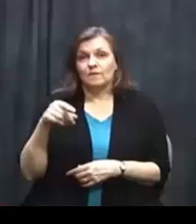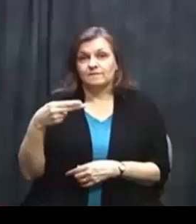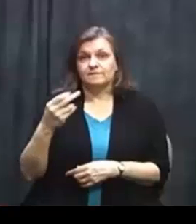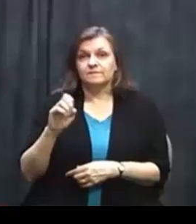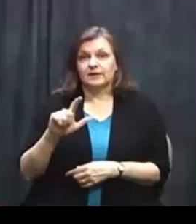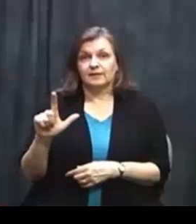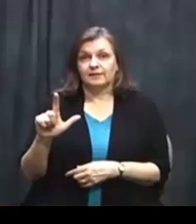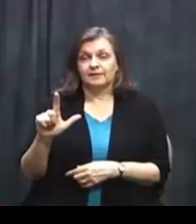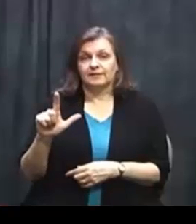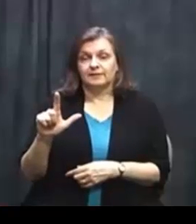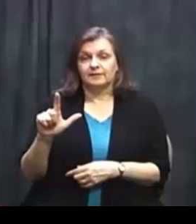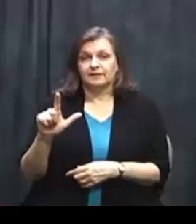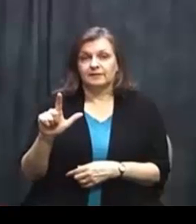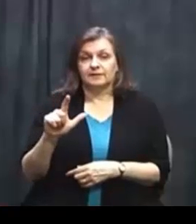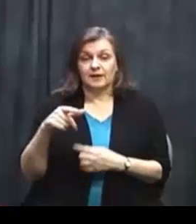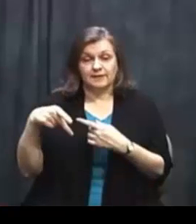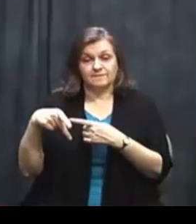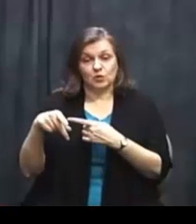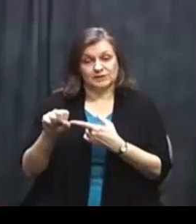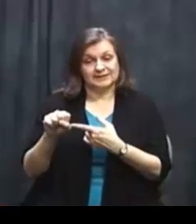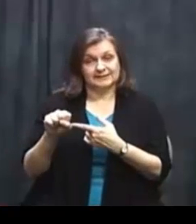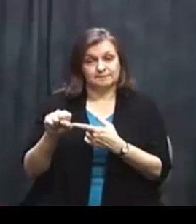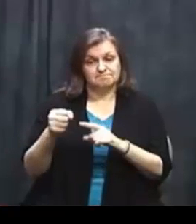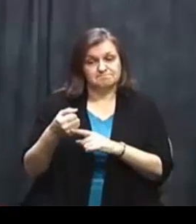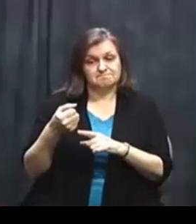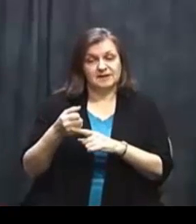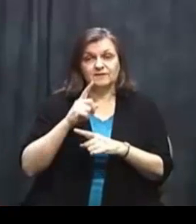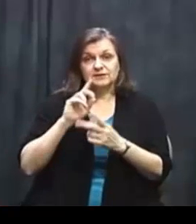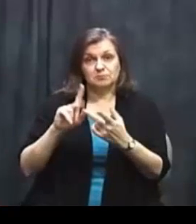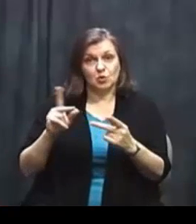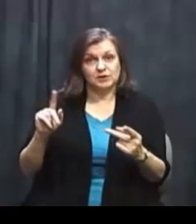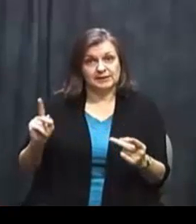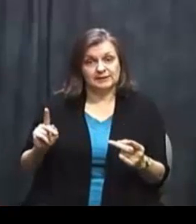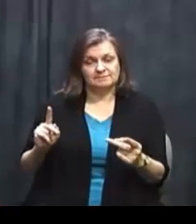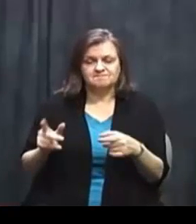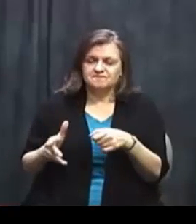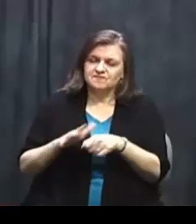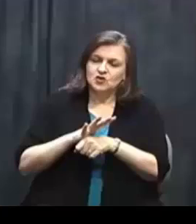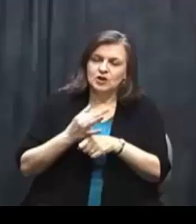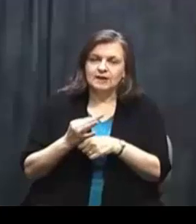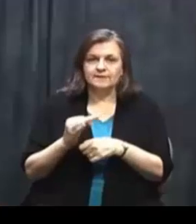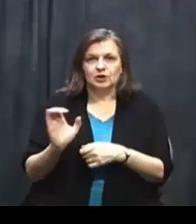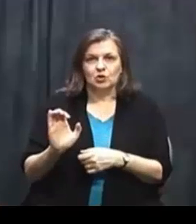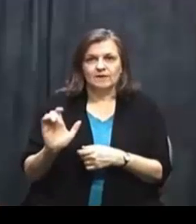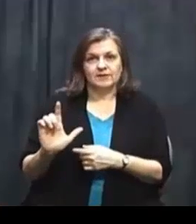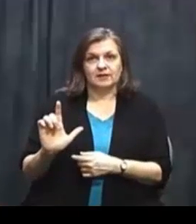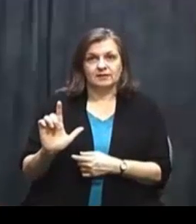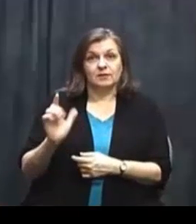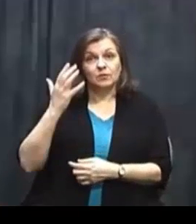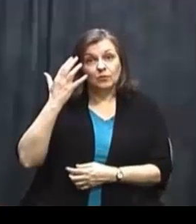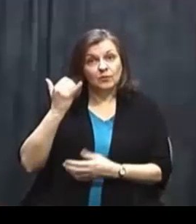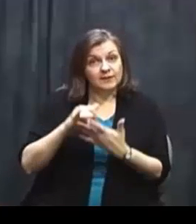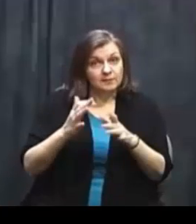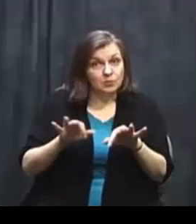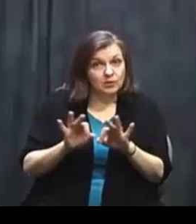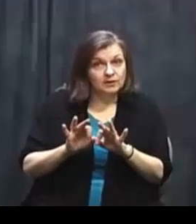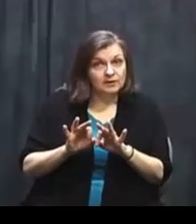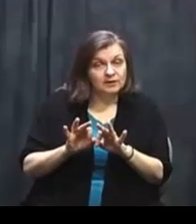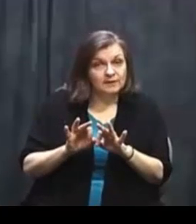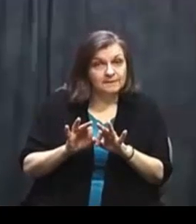the photosystem is a protein that is full of chlorophyll why is this important